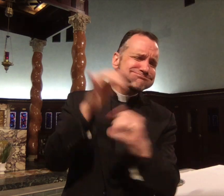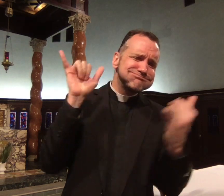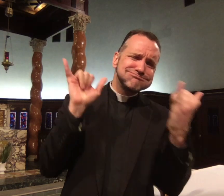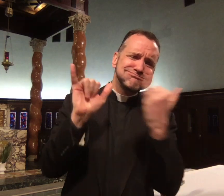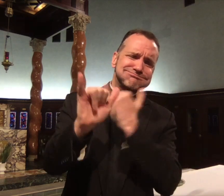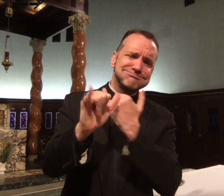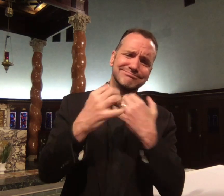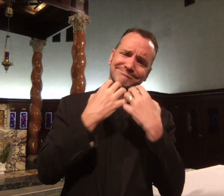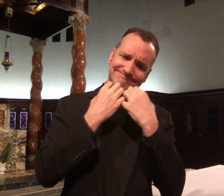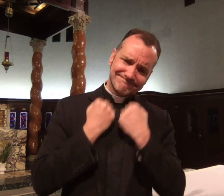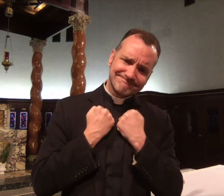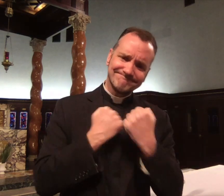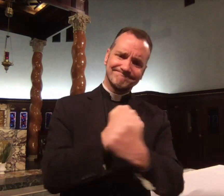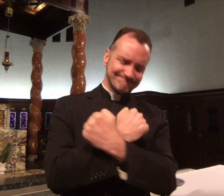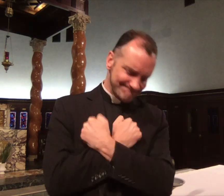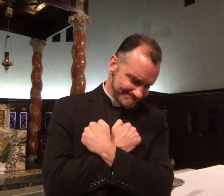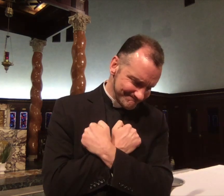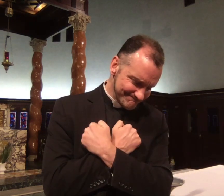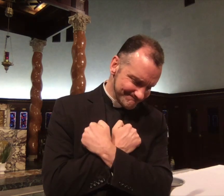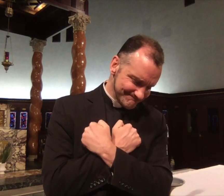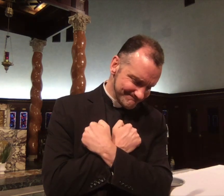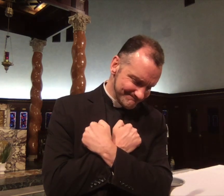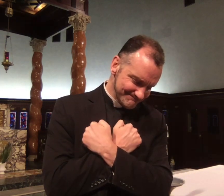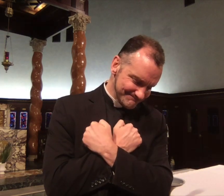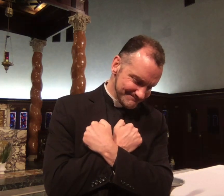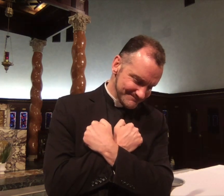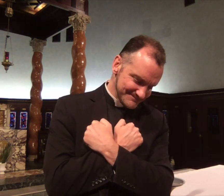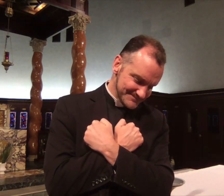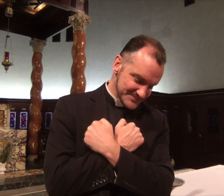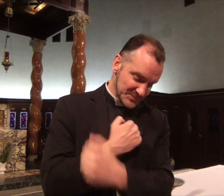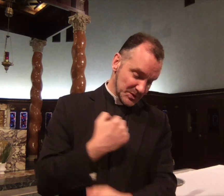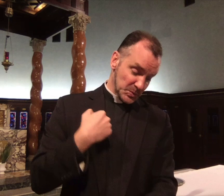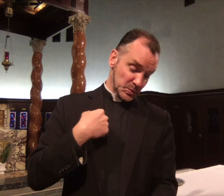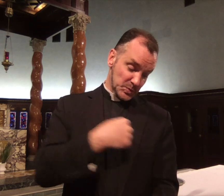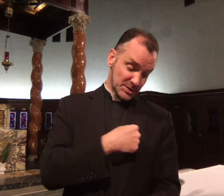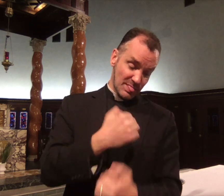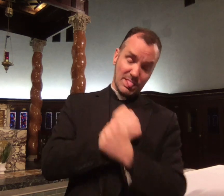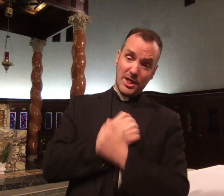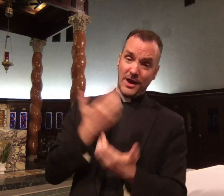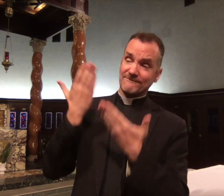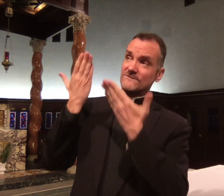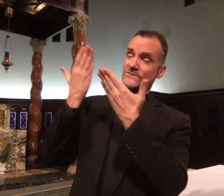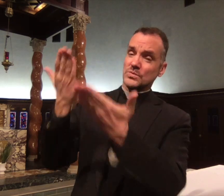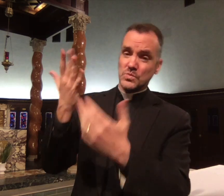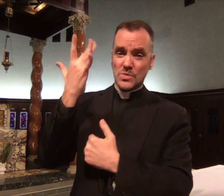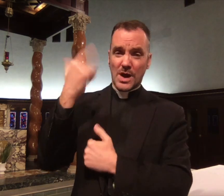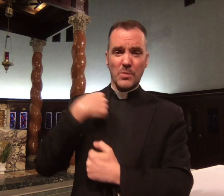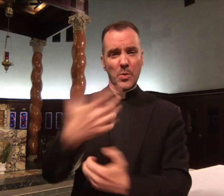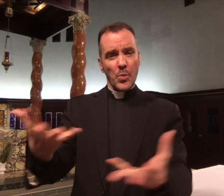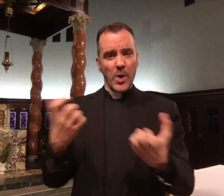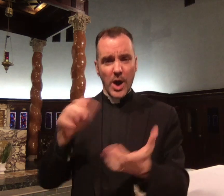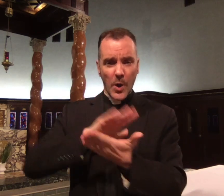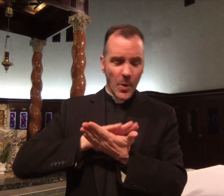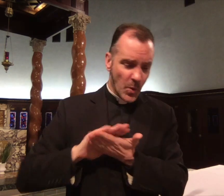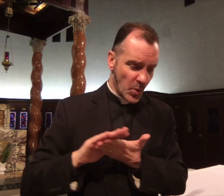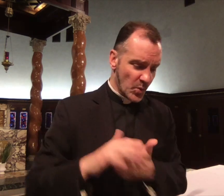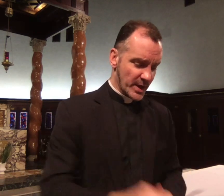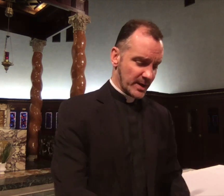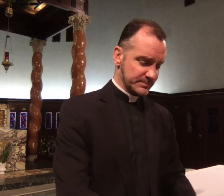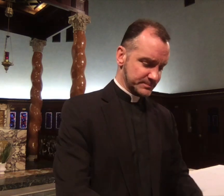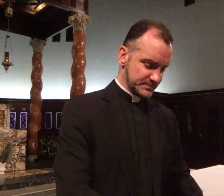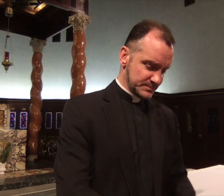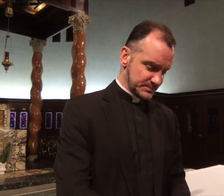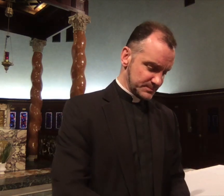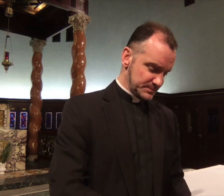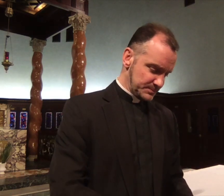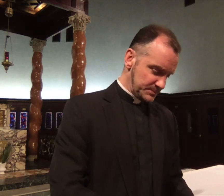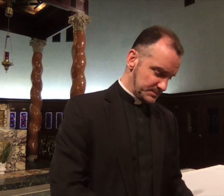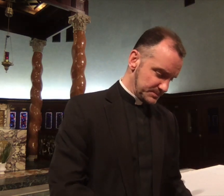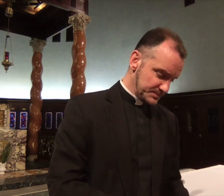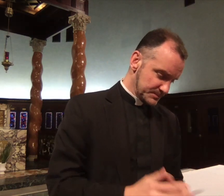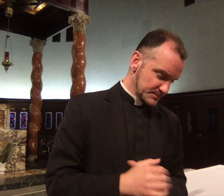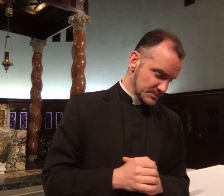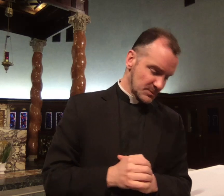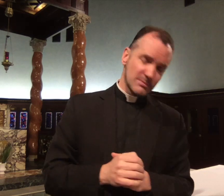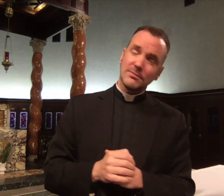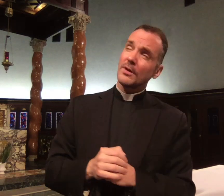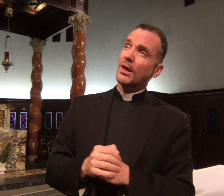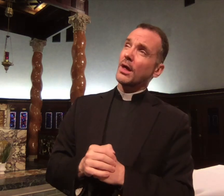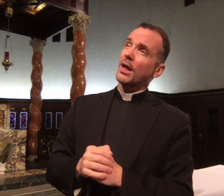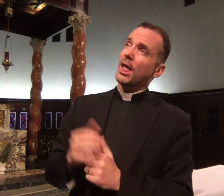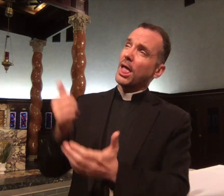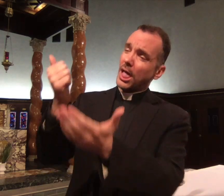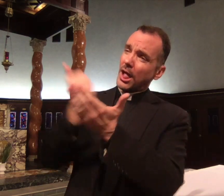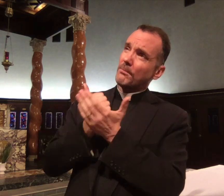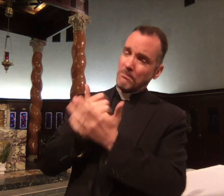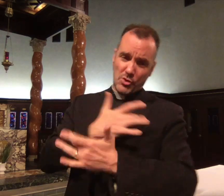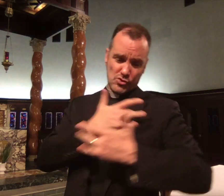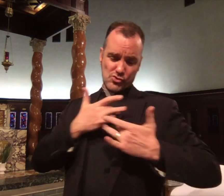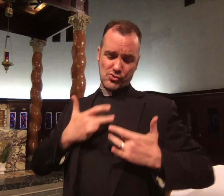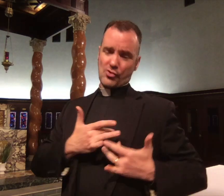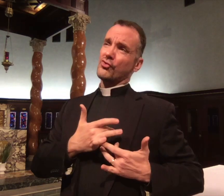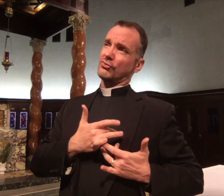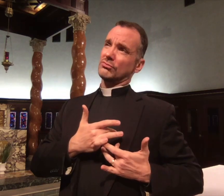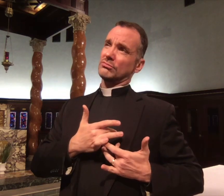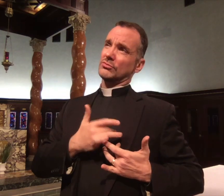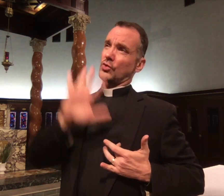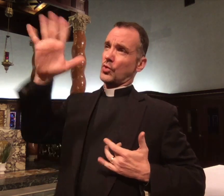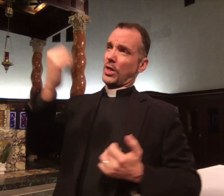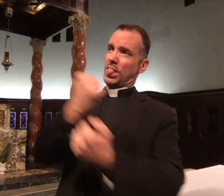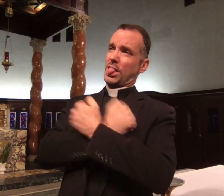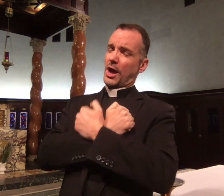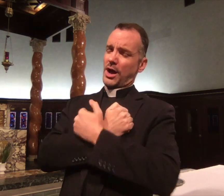God of infinite compassion, to love you is to be made holy; fill our hearts with your